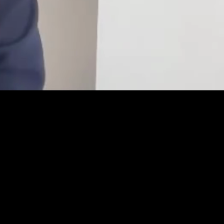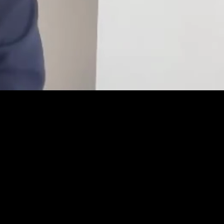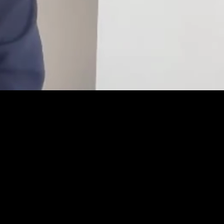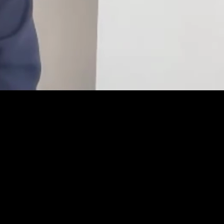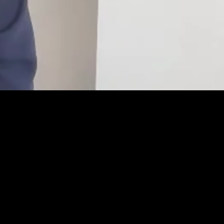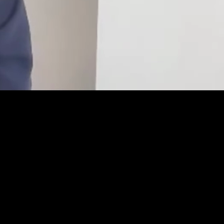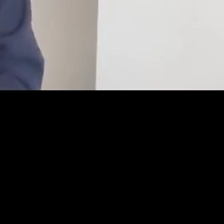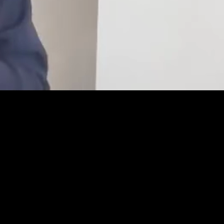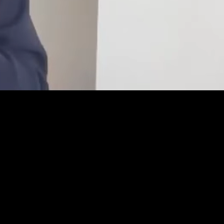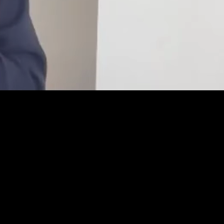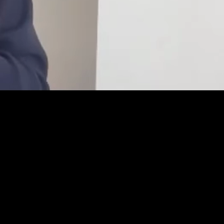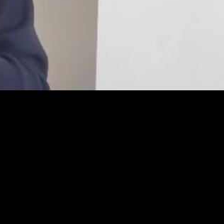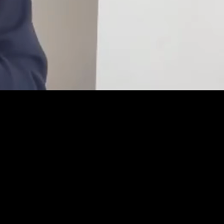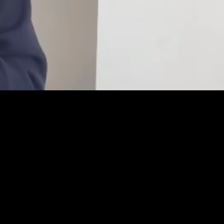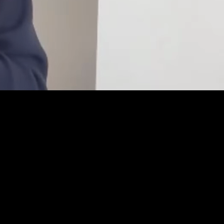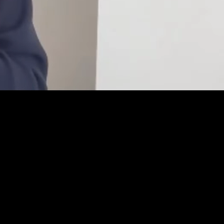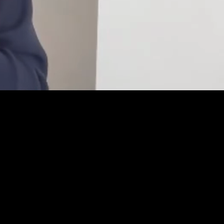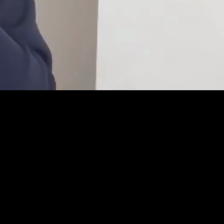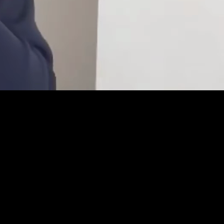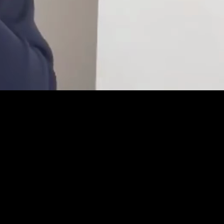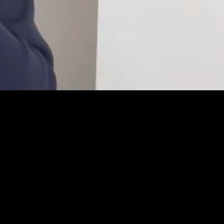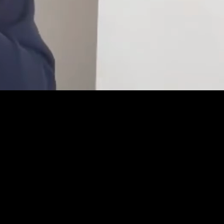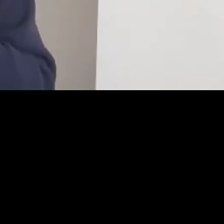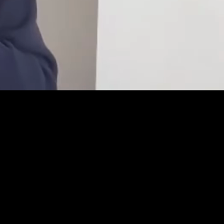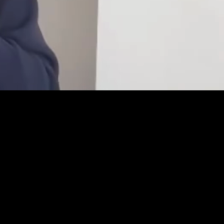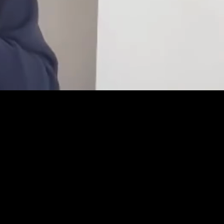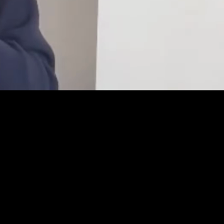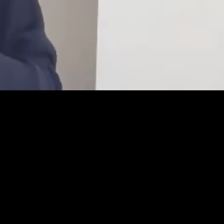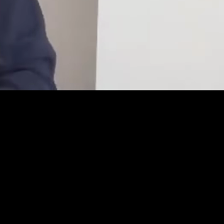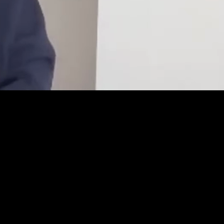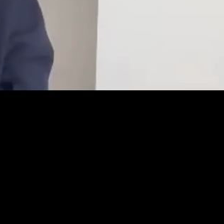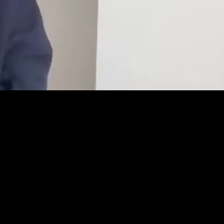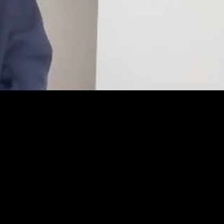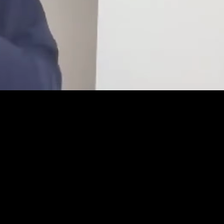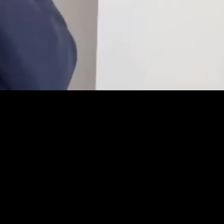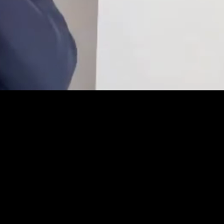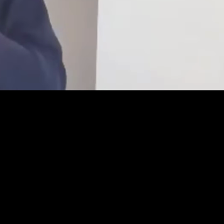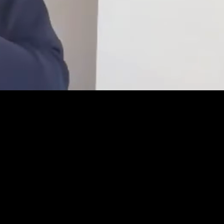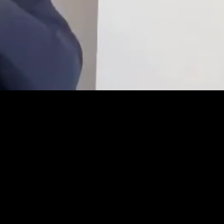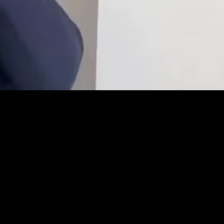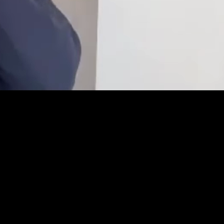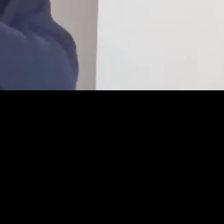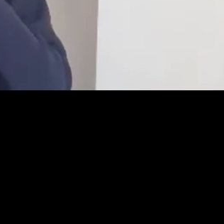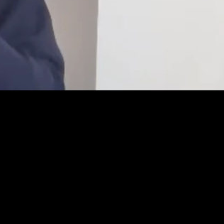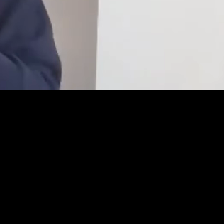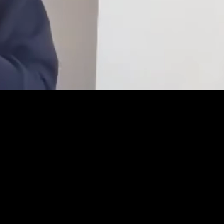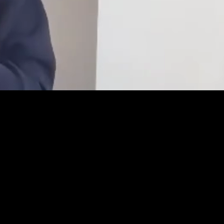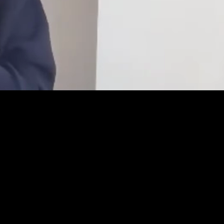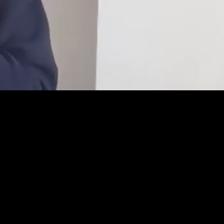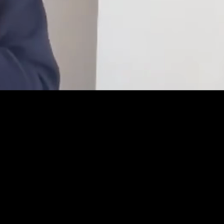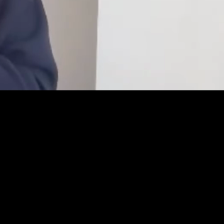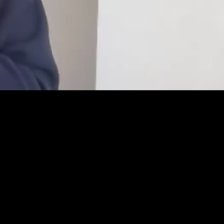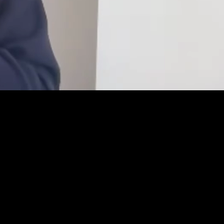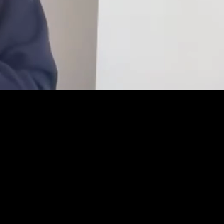but if you're comfortable trying WordPress, yes, that is a really, really great platform. There is a hosted solution, which means you don't need